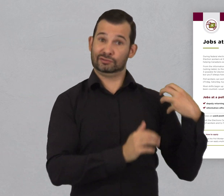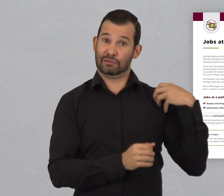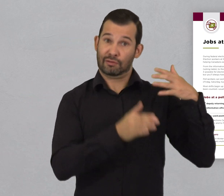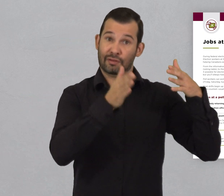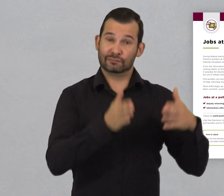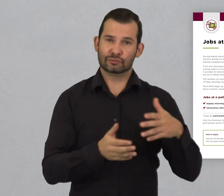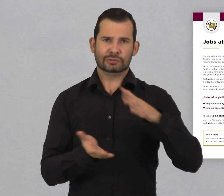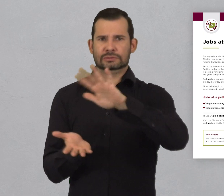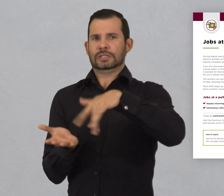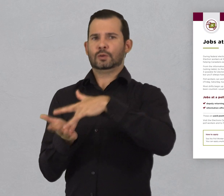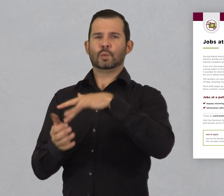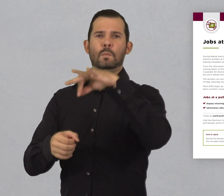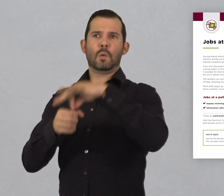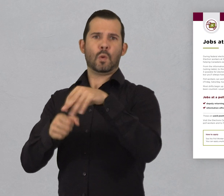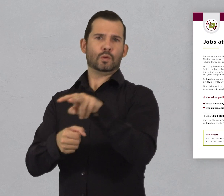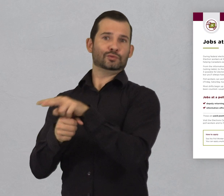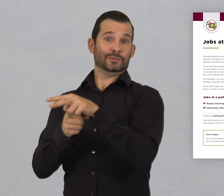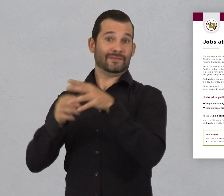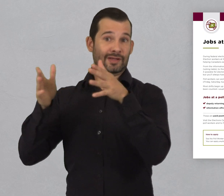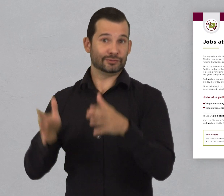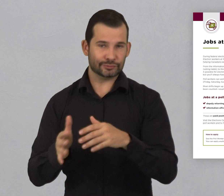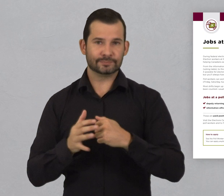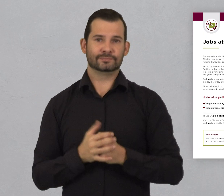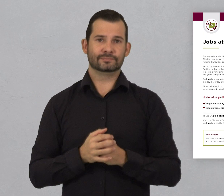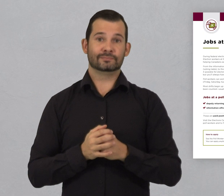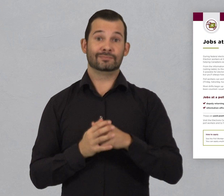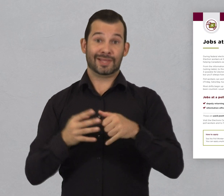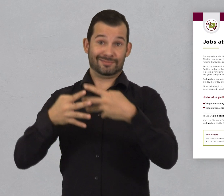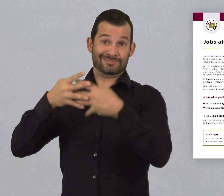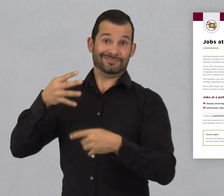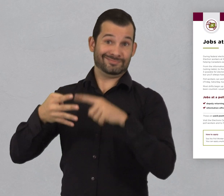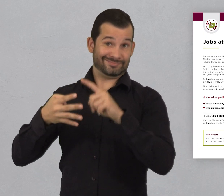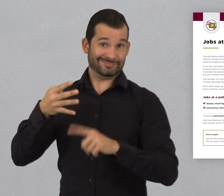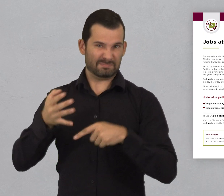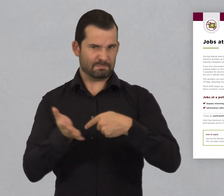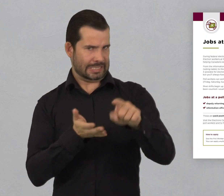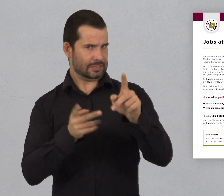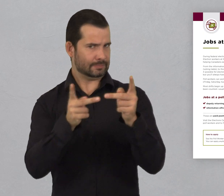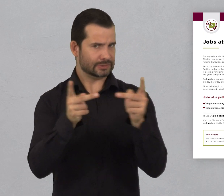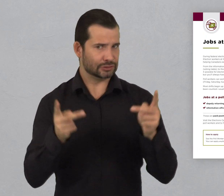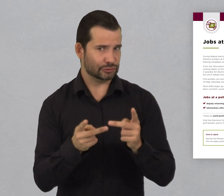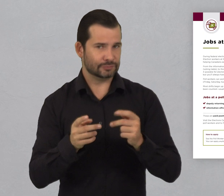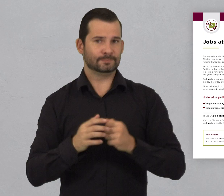• central poll supervisor These are paid positions.